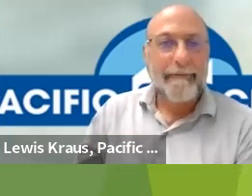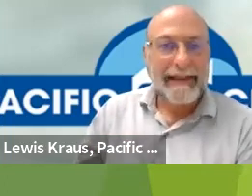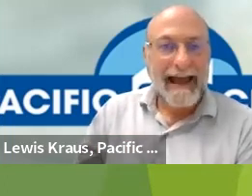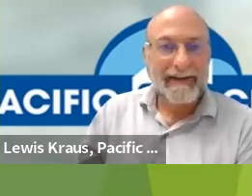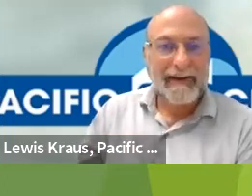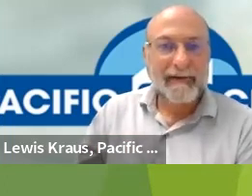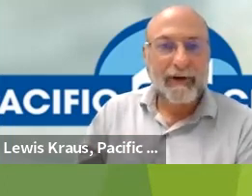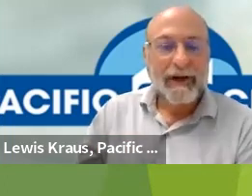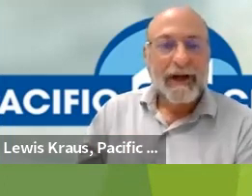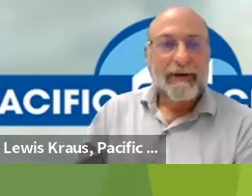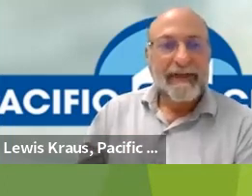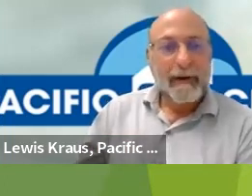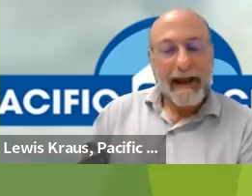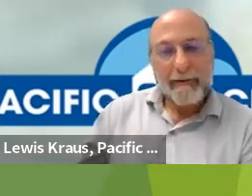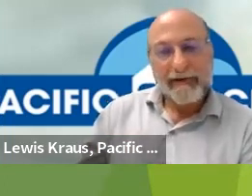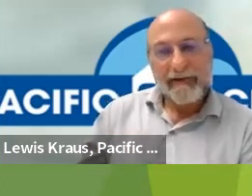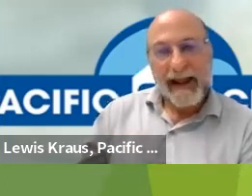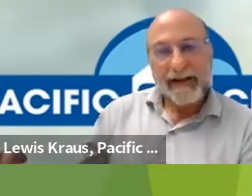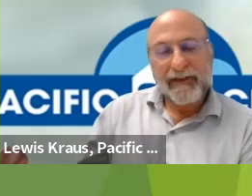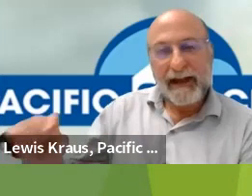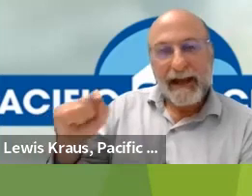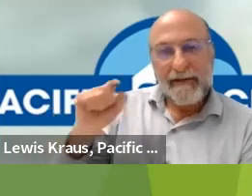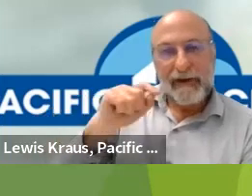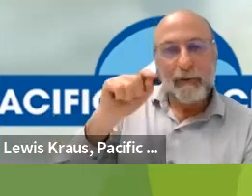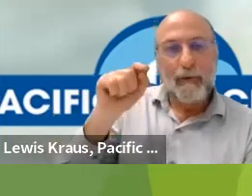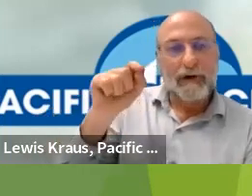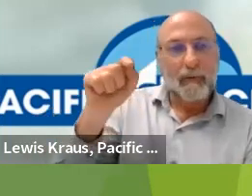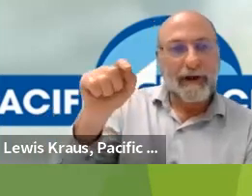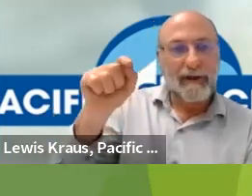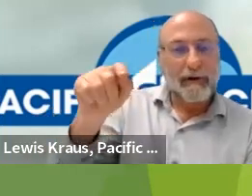to make that accessible, but I think what Aaron is saying is that if you work with your